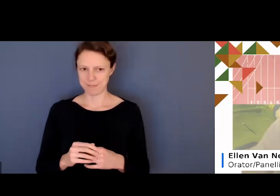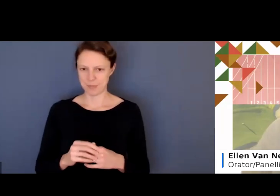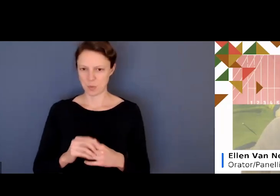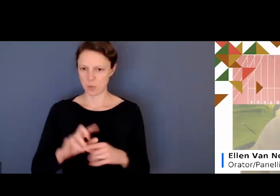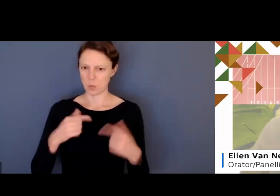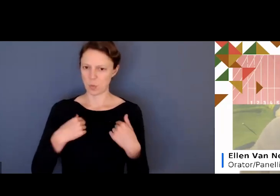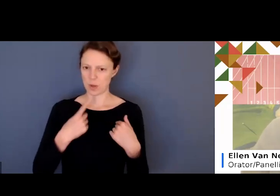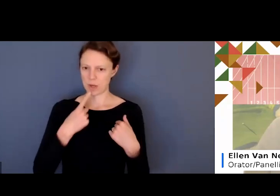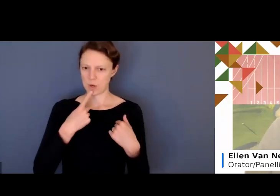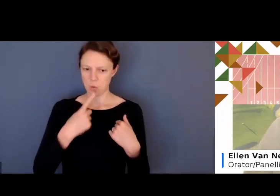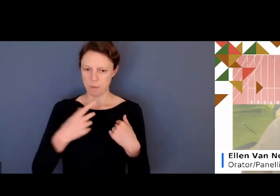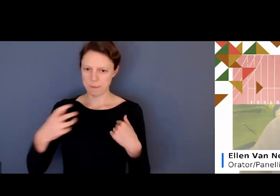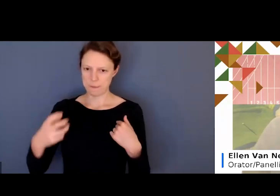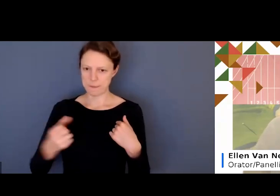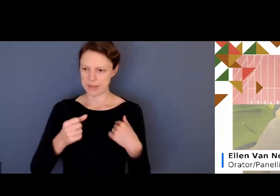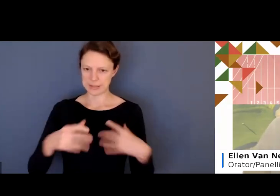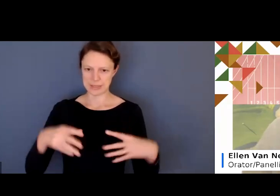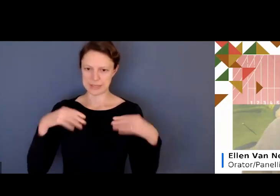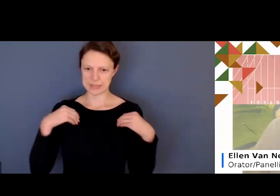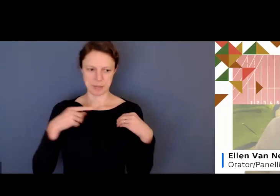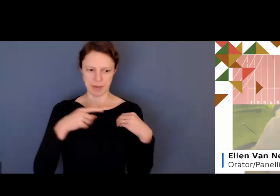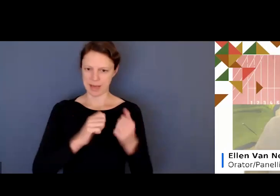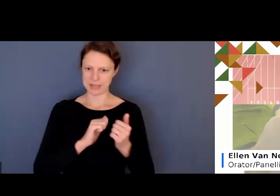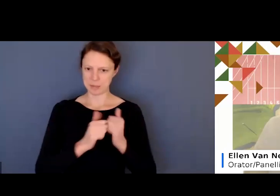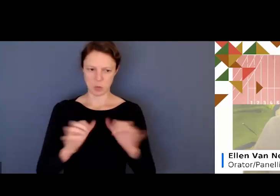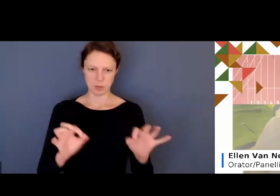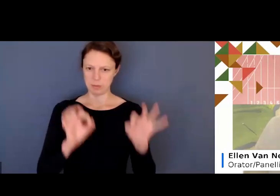the idea of a clean, sanitized sports narrative